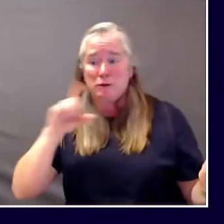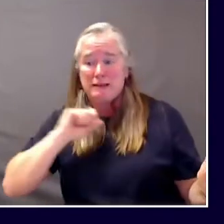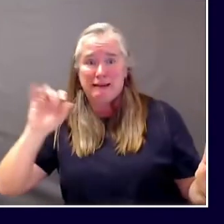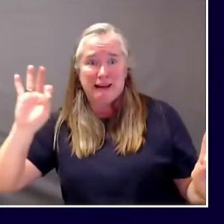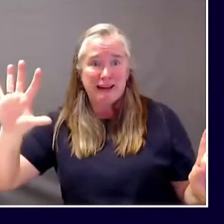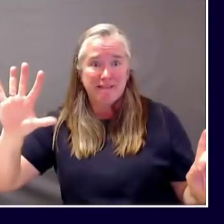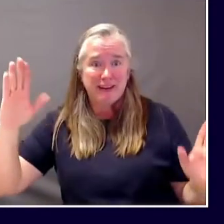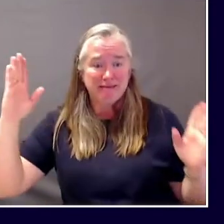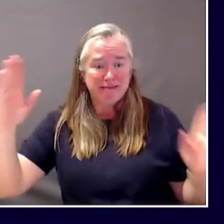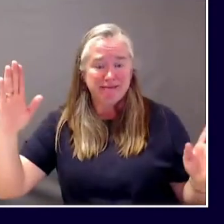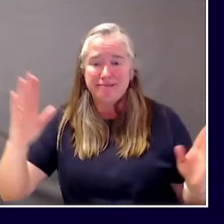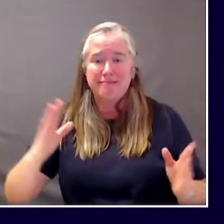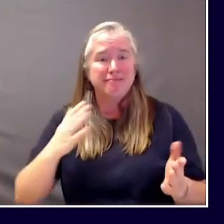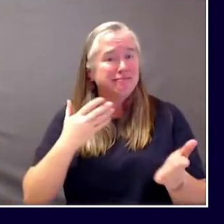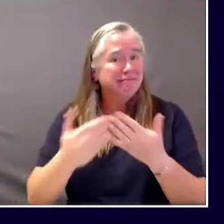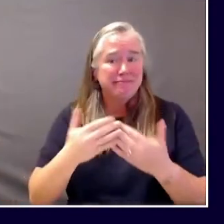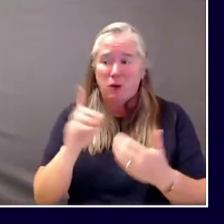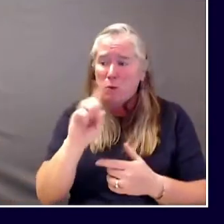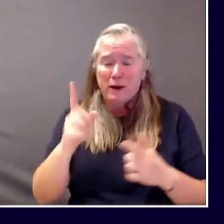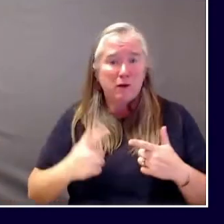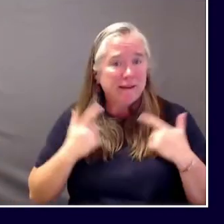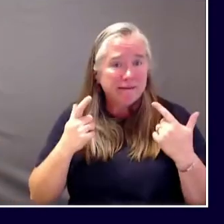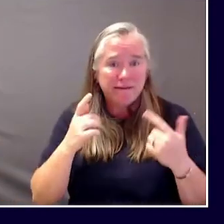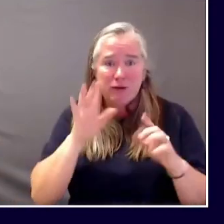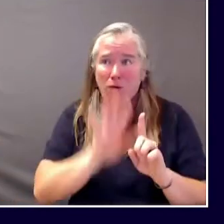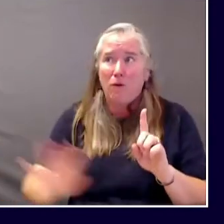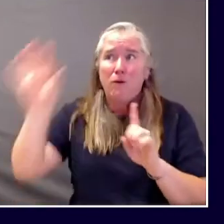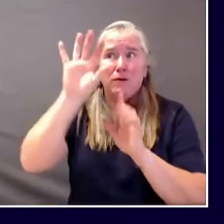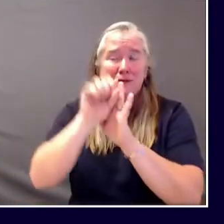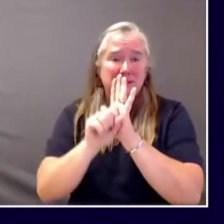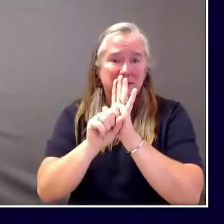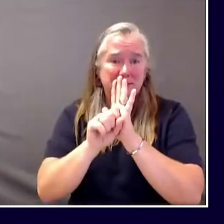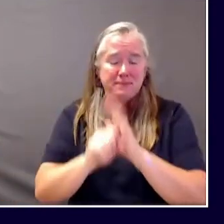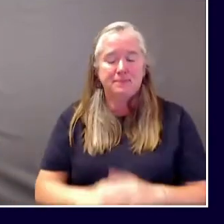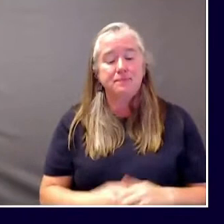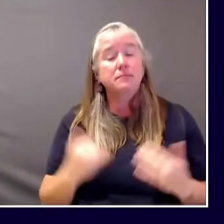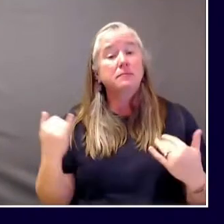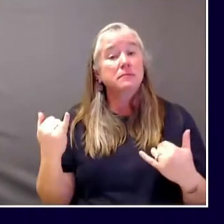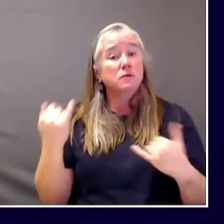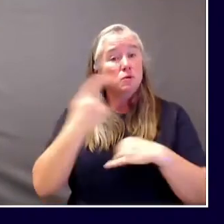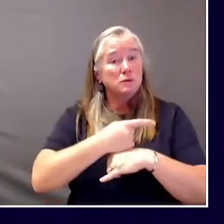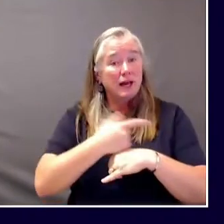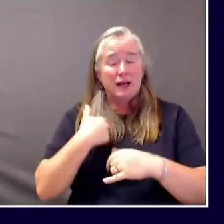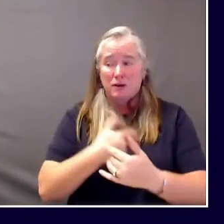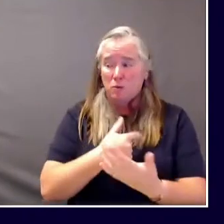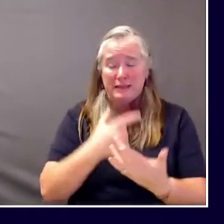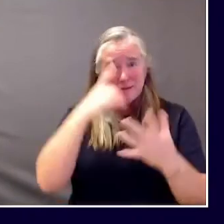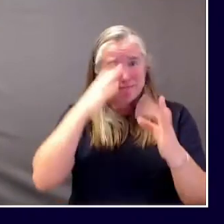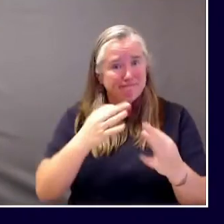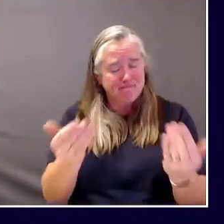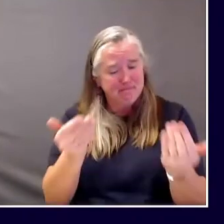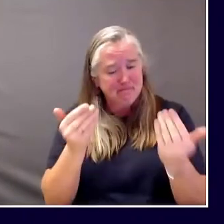walk of life the reason that we wanted to